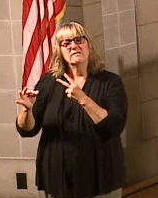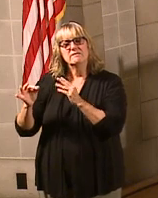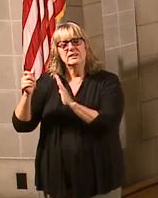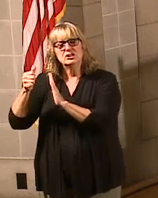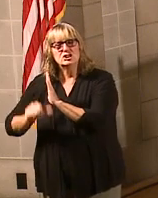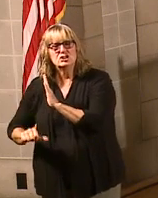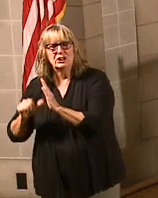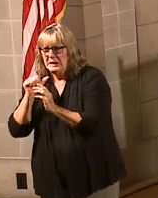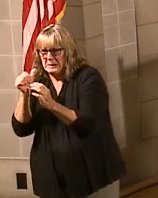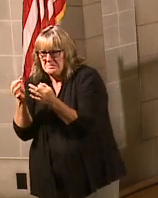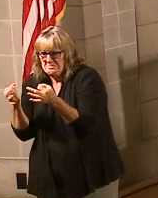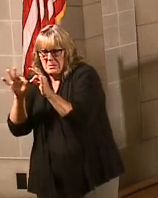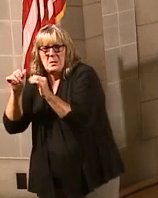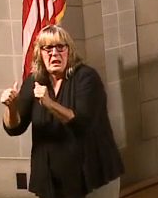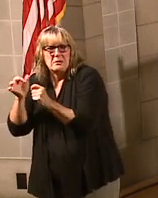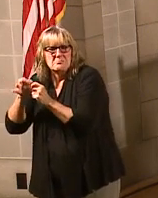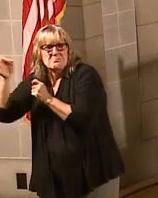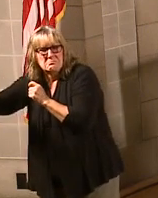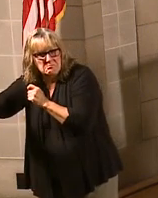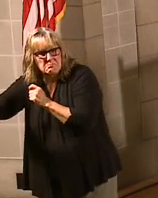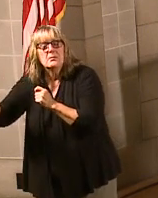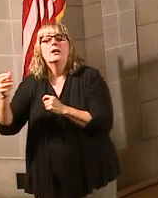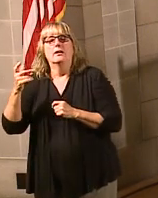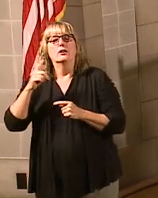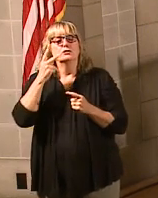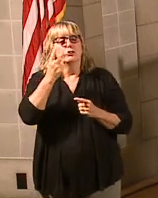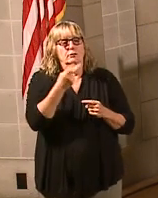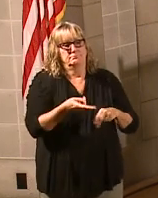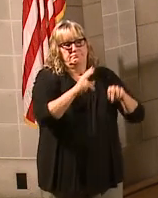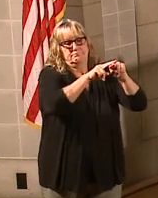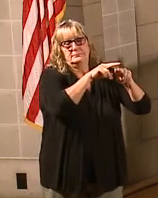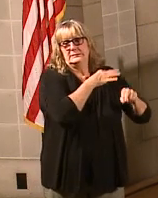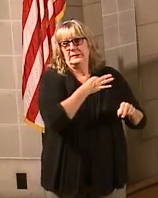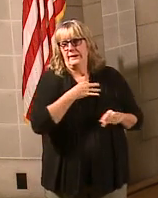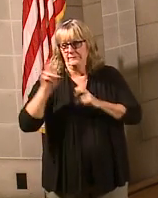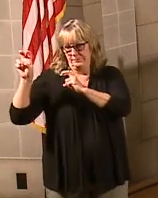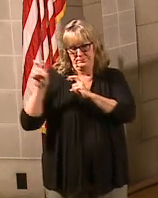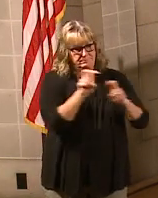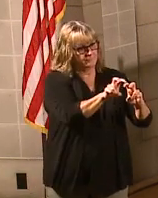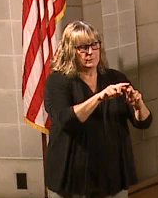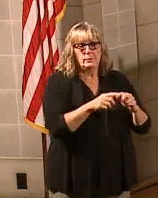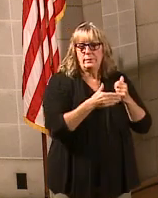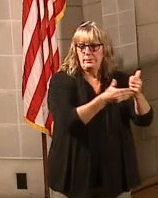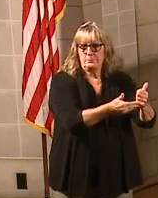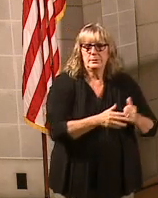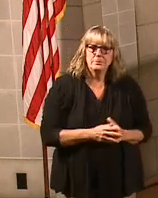WHEN SOME OF THE HOSPITALS VOLUNTARILY REDUCED THEIR